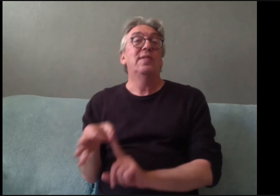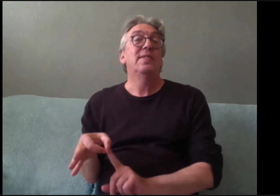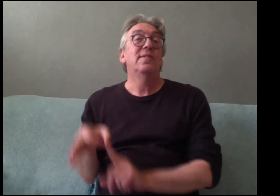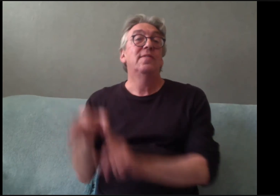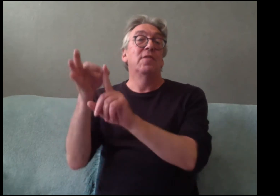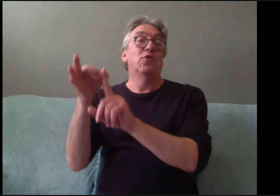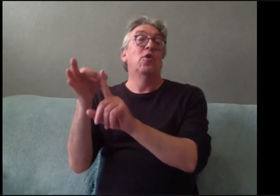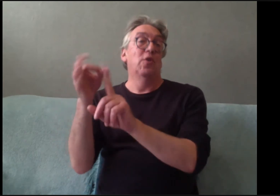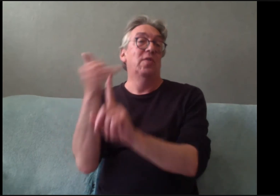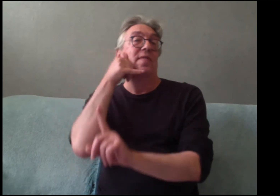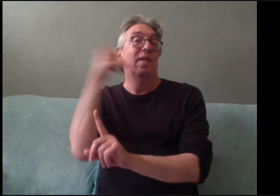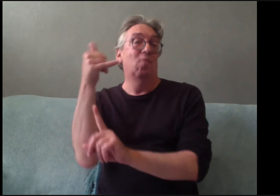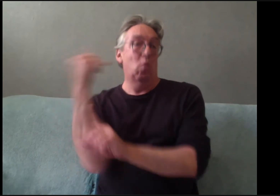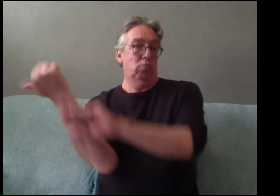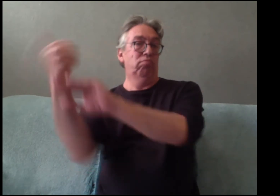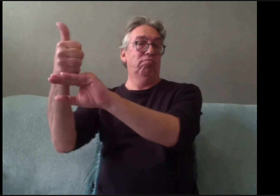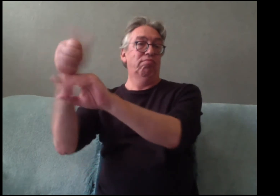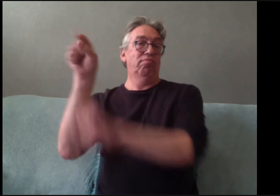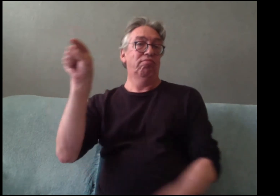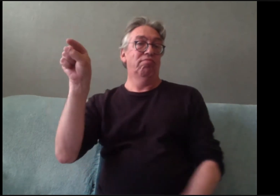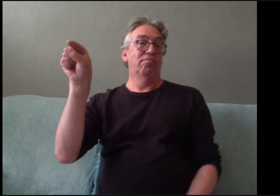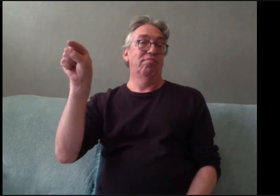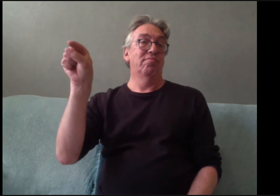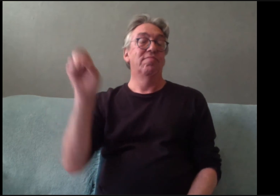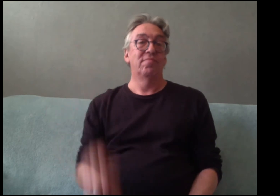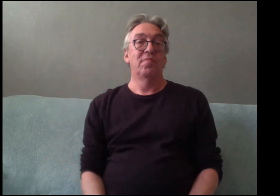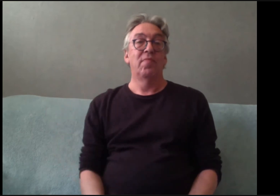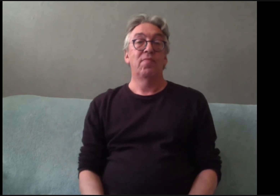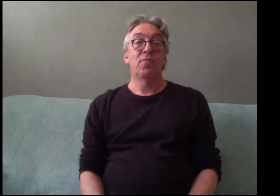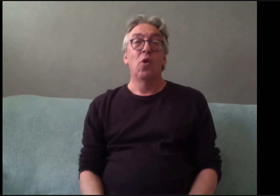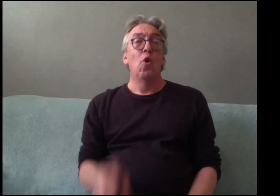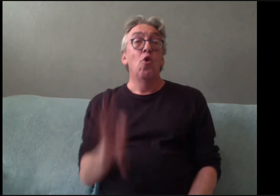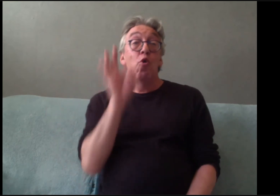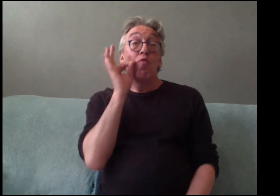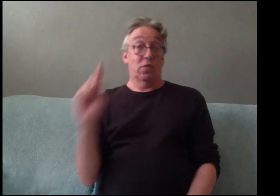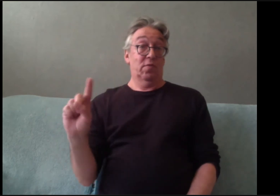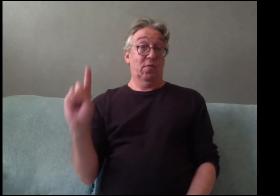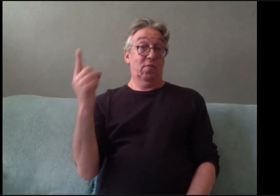but quite often it's organized by associations.